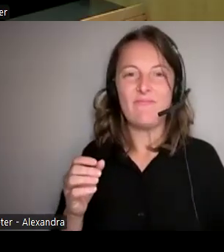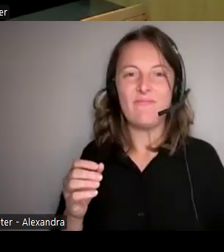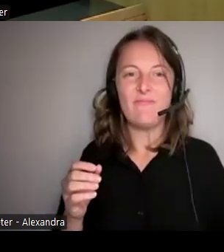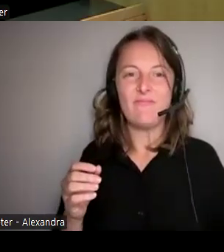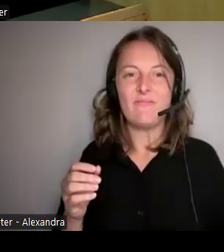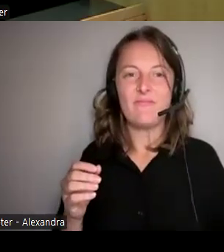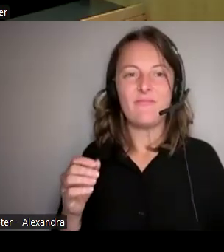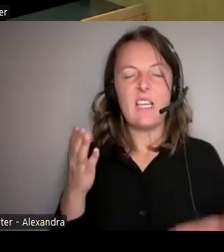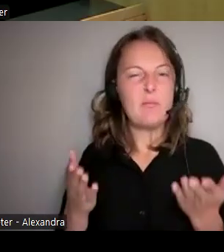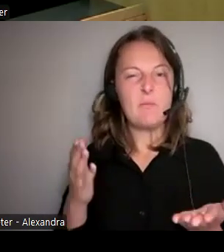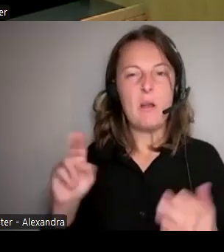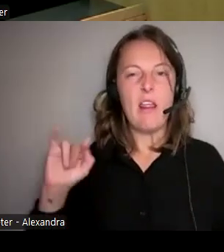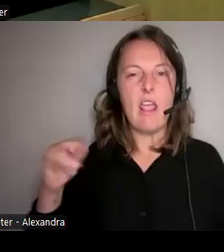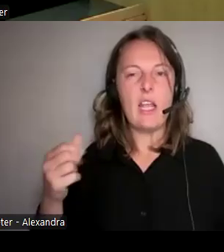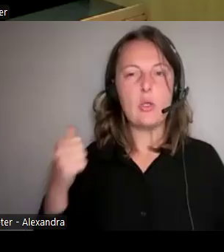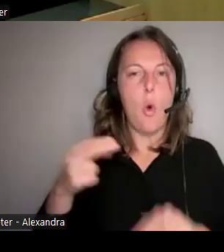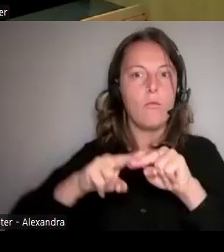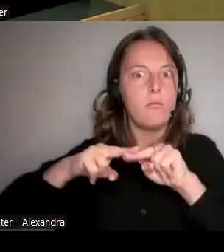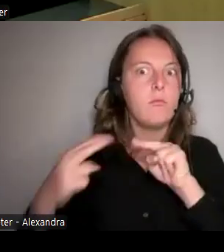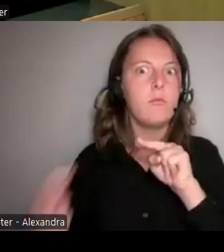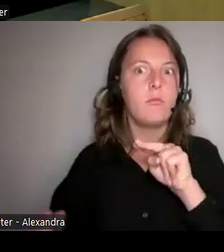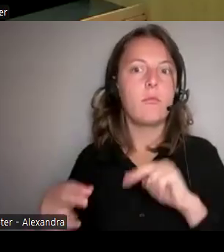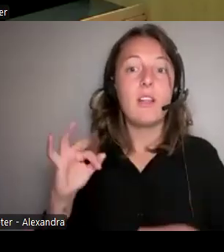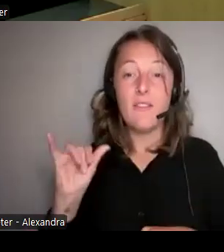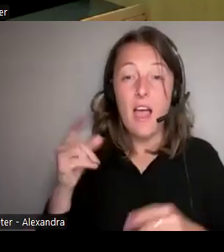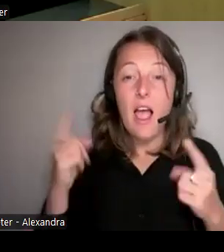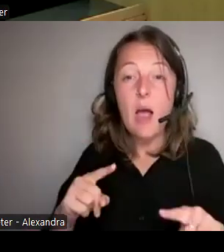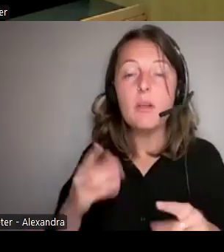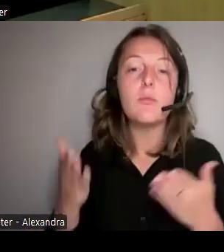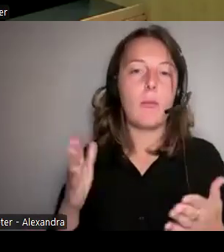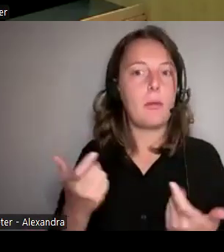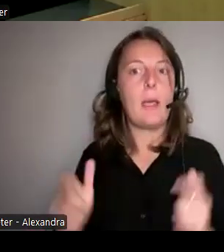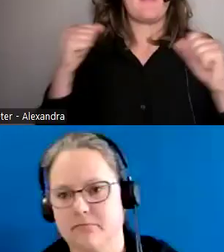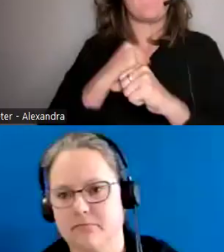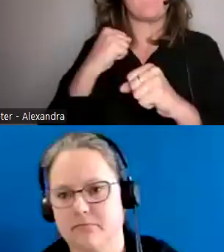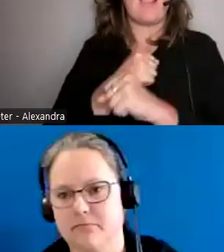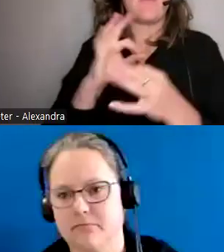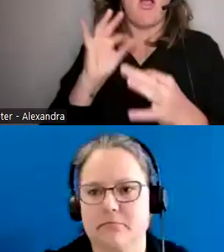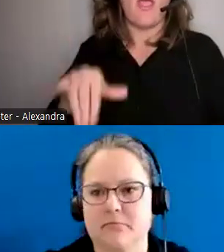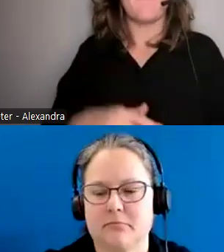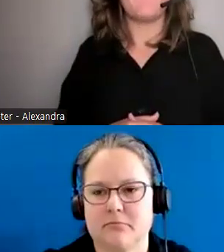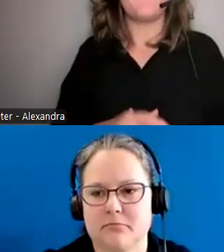will be reduced so drastically. And if it happens, there will probably be a big fight over that. Um,